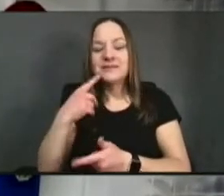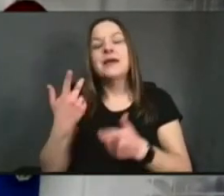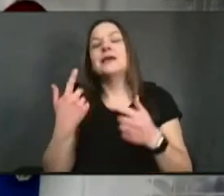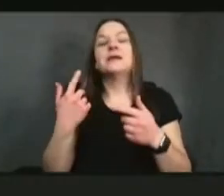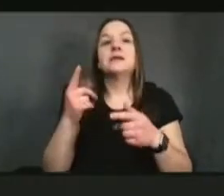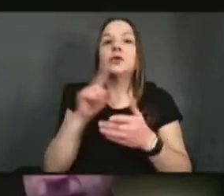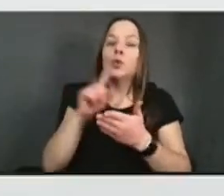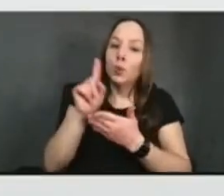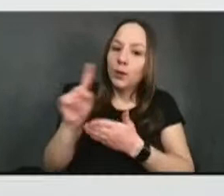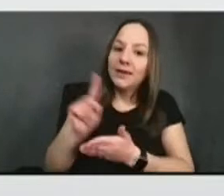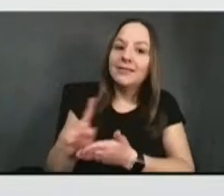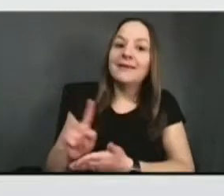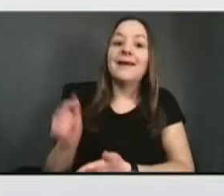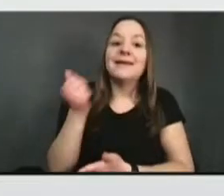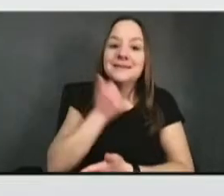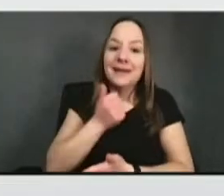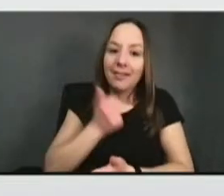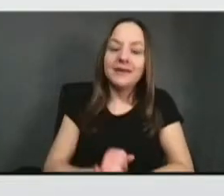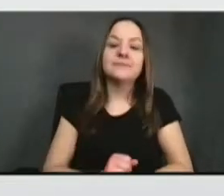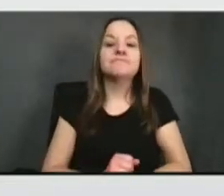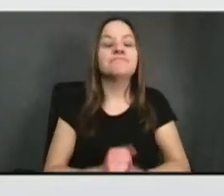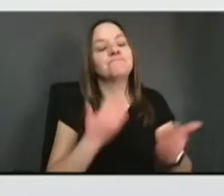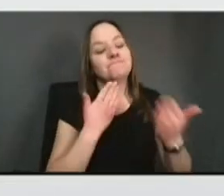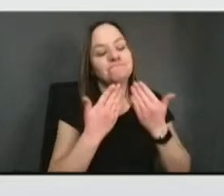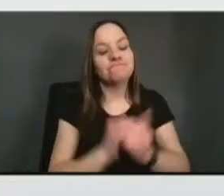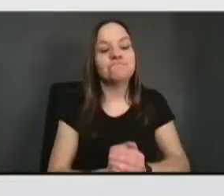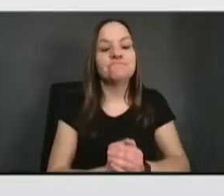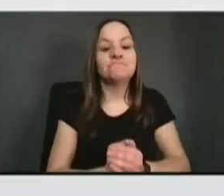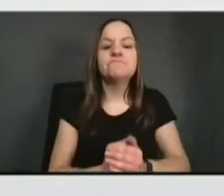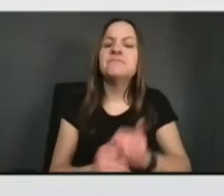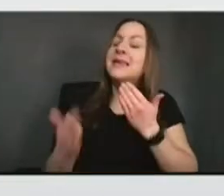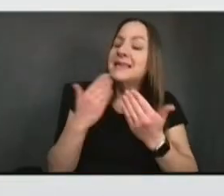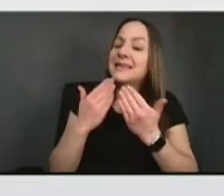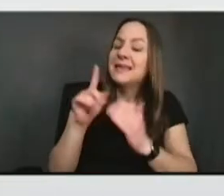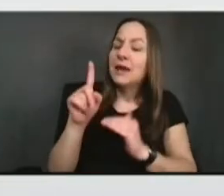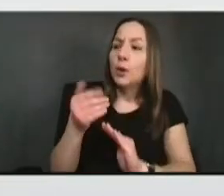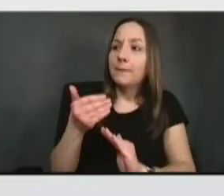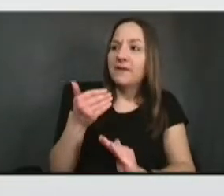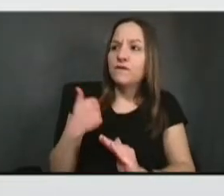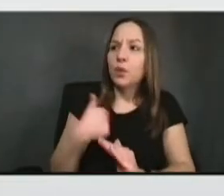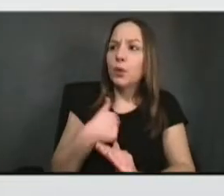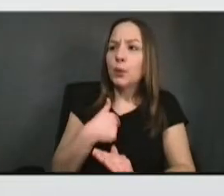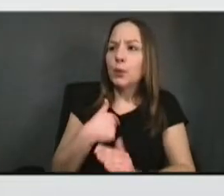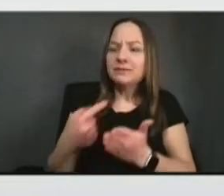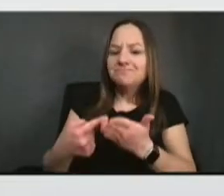has said, which is weekly and